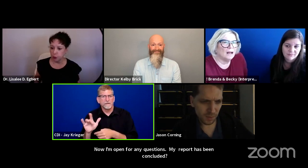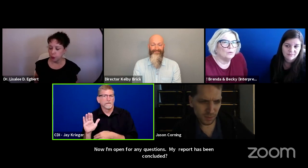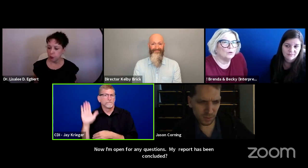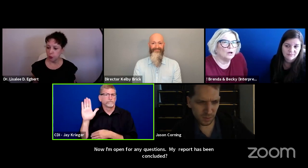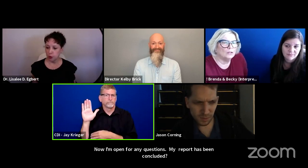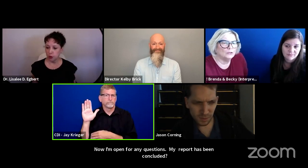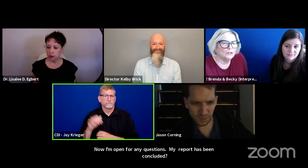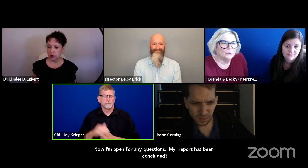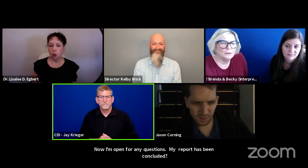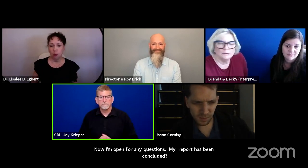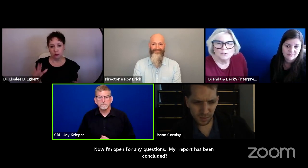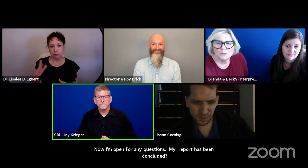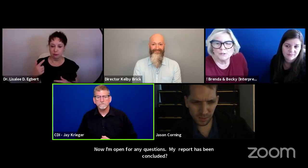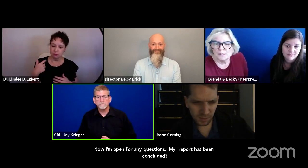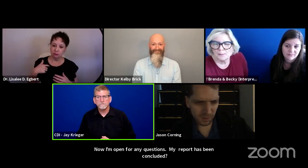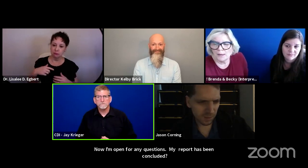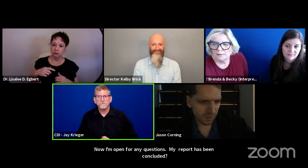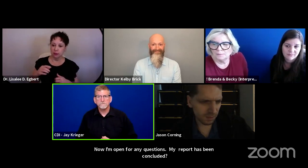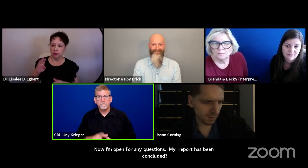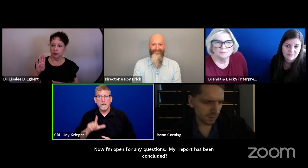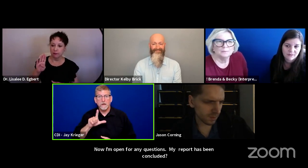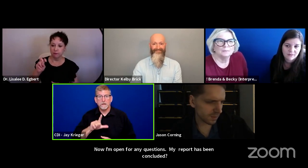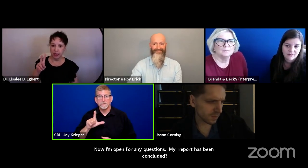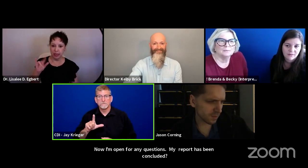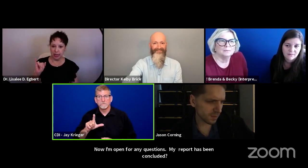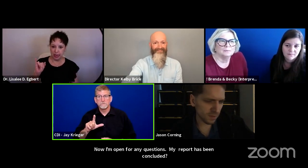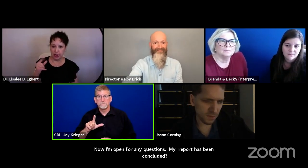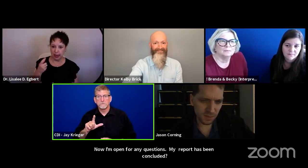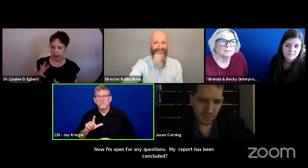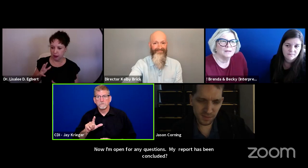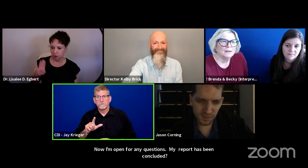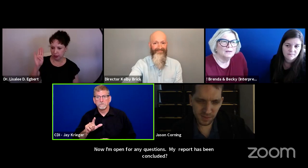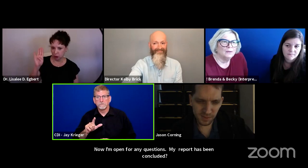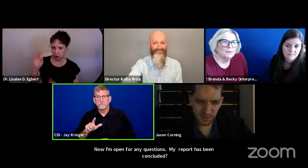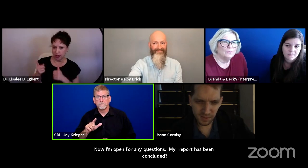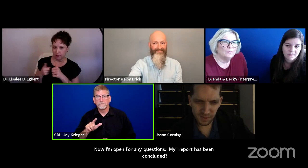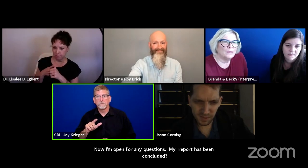I will call on you to participate.